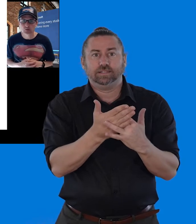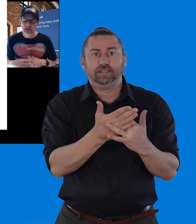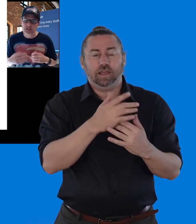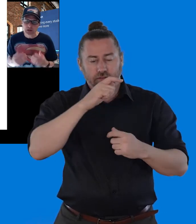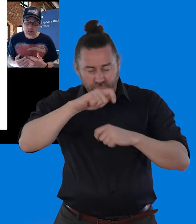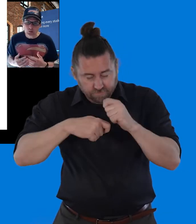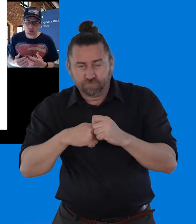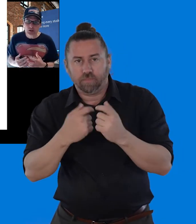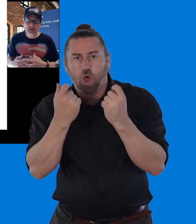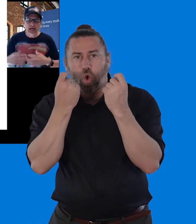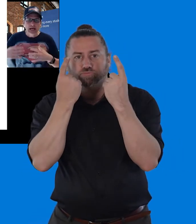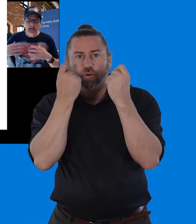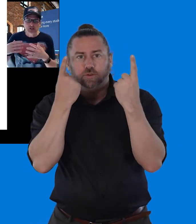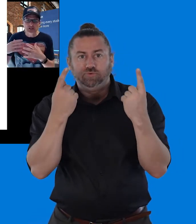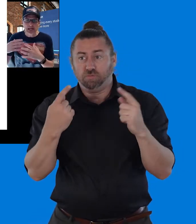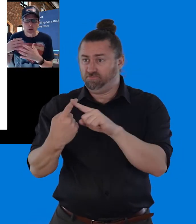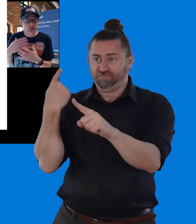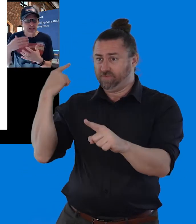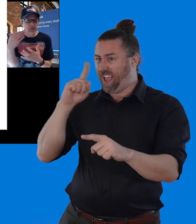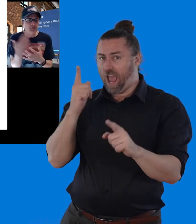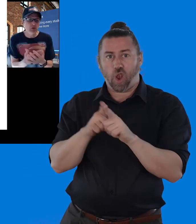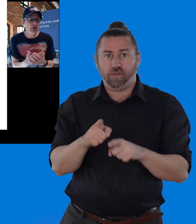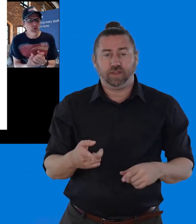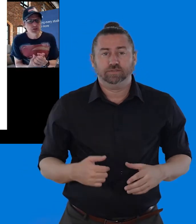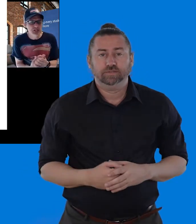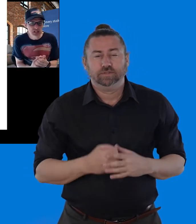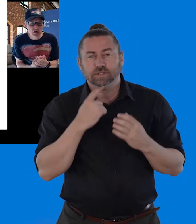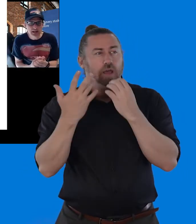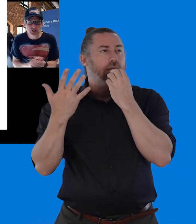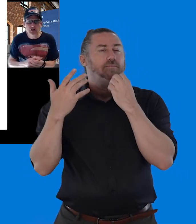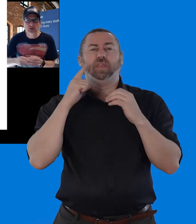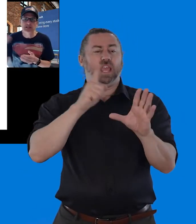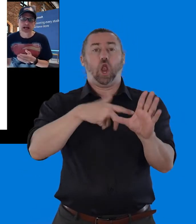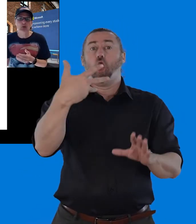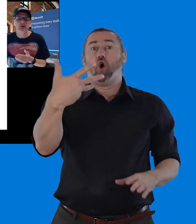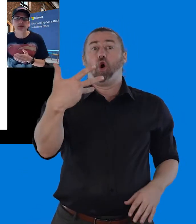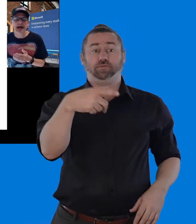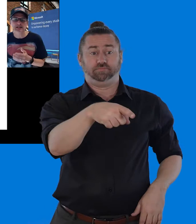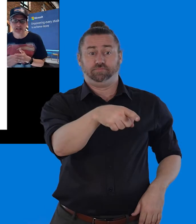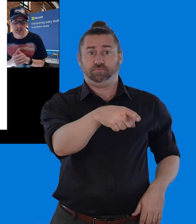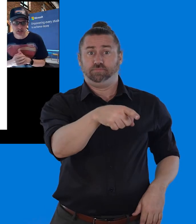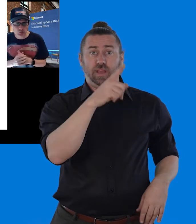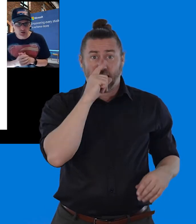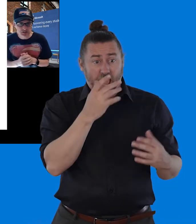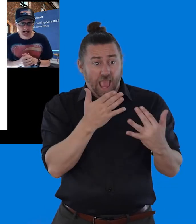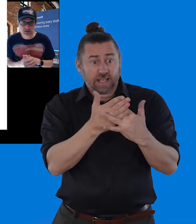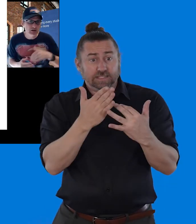So, in other words, it just helps. For example, if you're working with a Year nine student, it's going to help them to access year 12 text